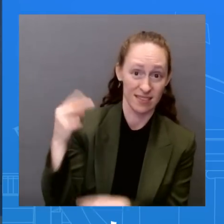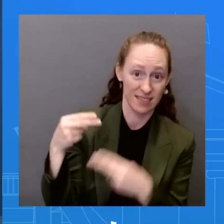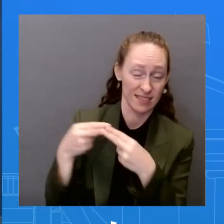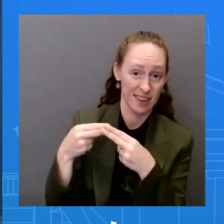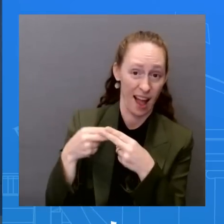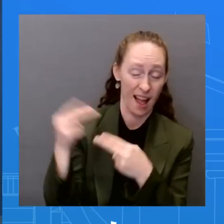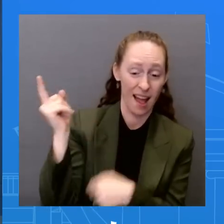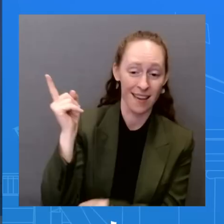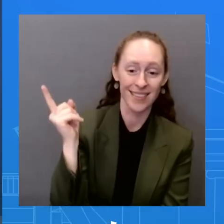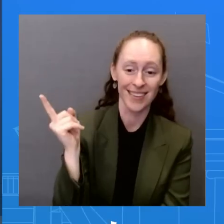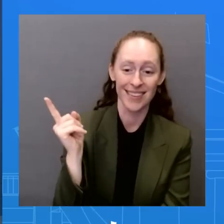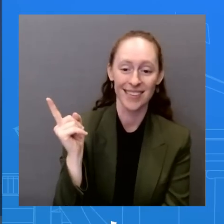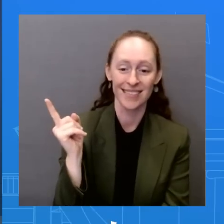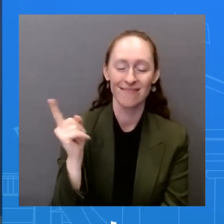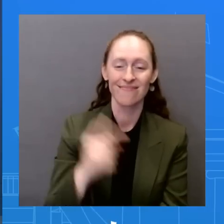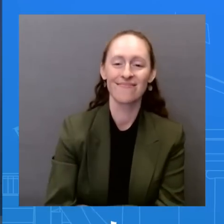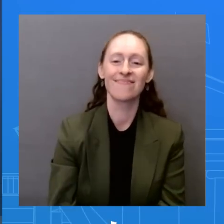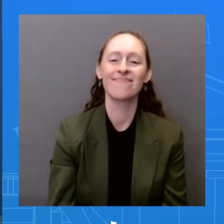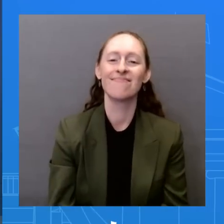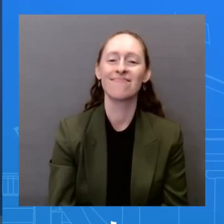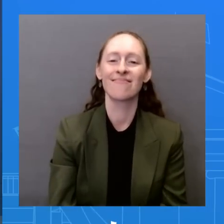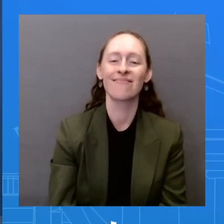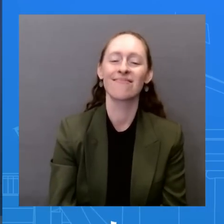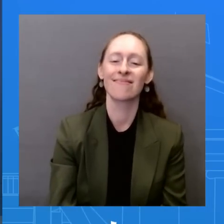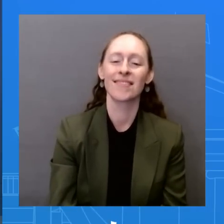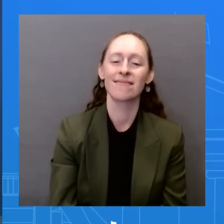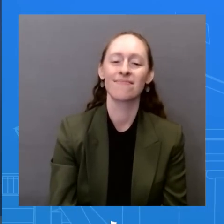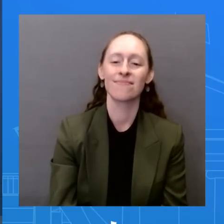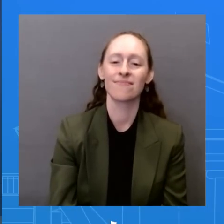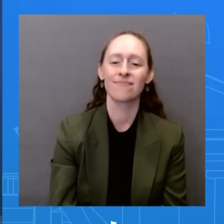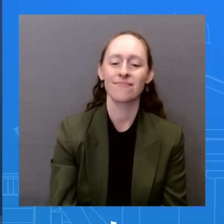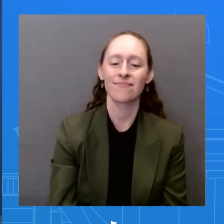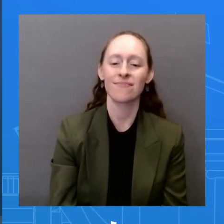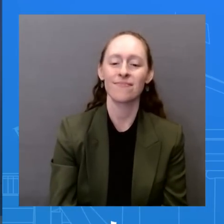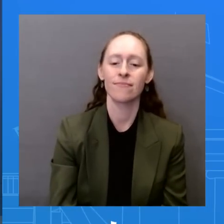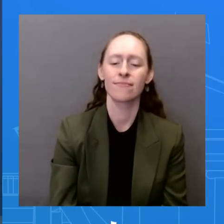that's just over half of all jurisdictions that are directly receiving vaccine.